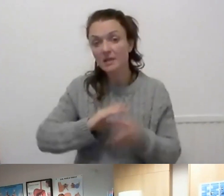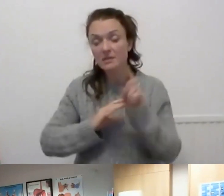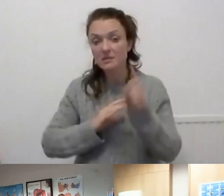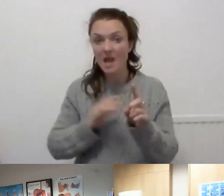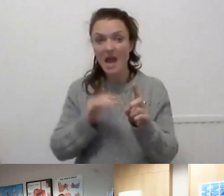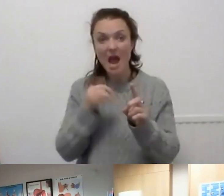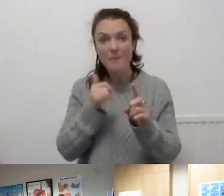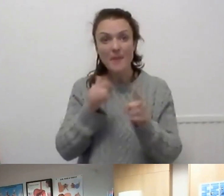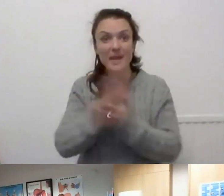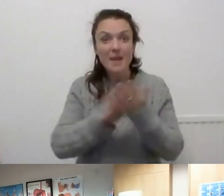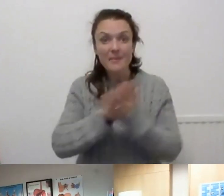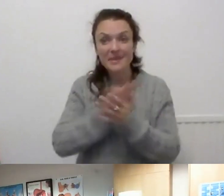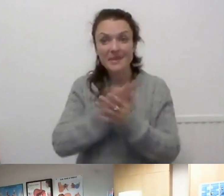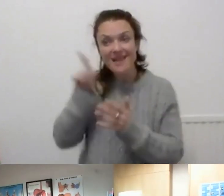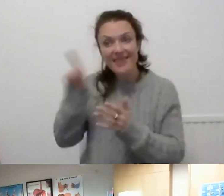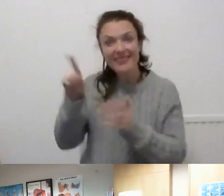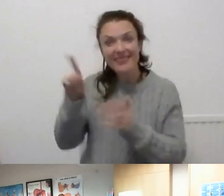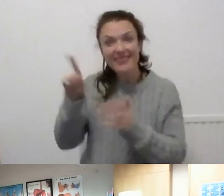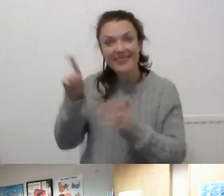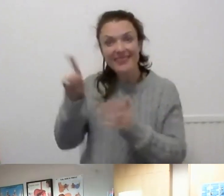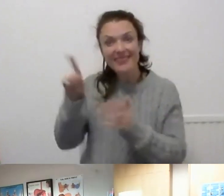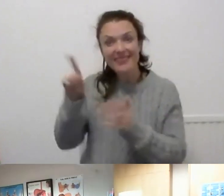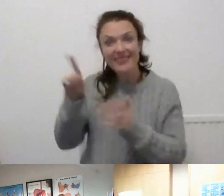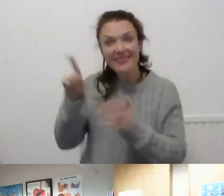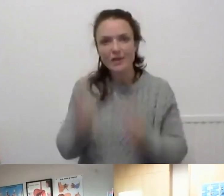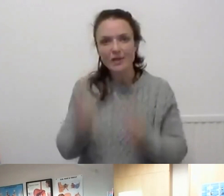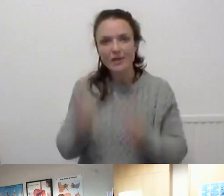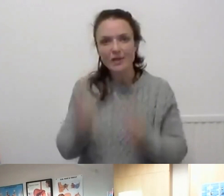There are other models proposed for things like antibiotics, for example, where we need them and